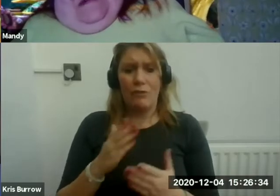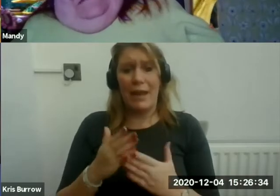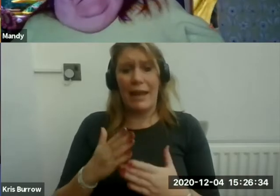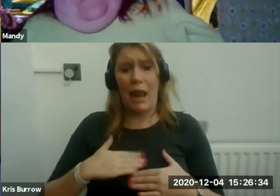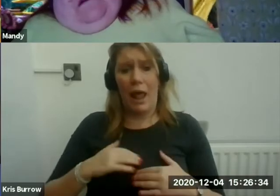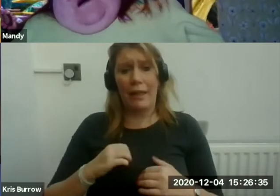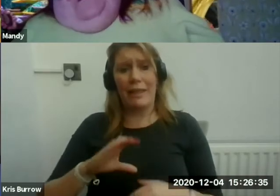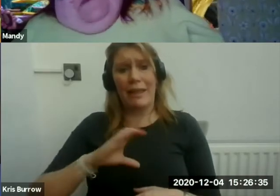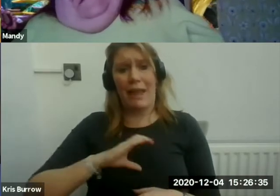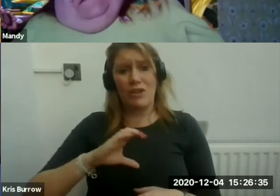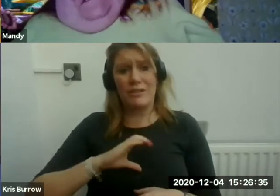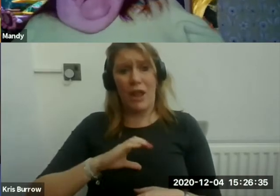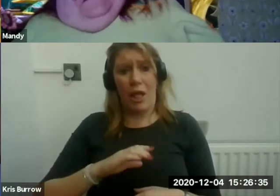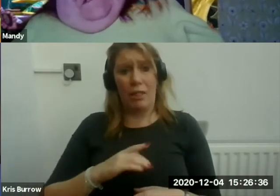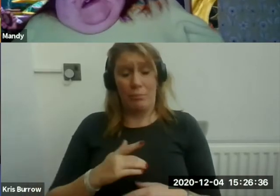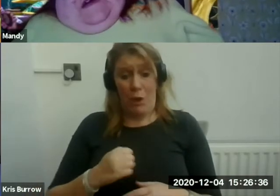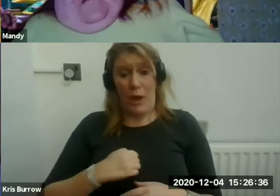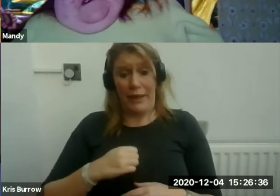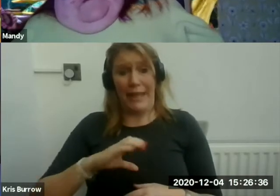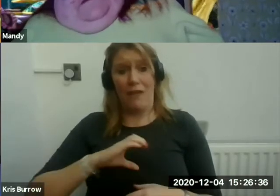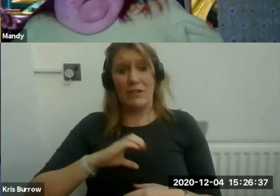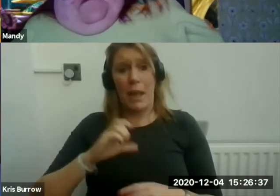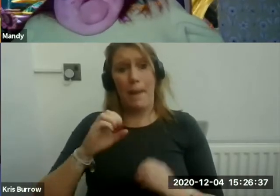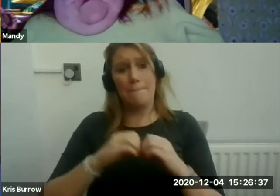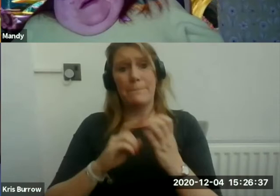meant well. She was a good'un.